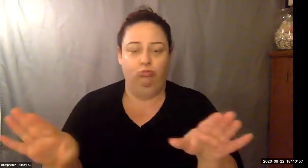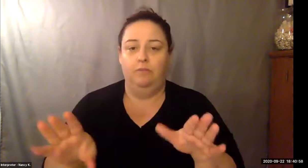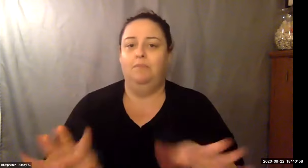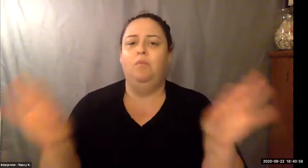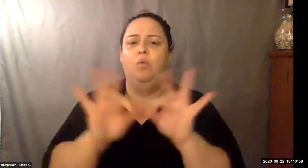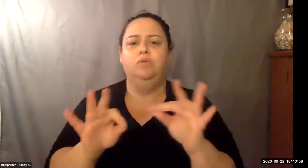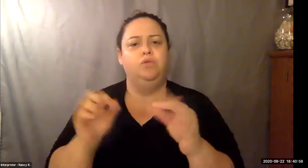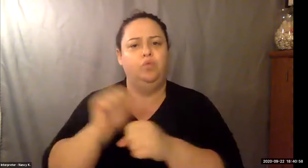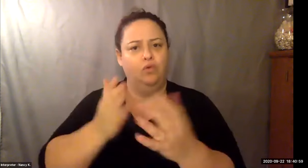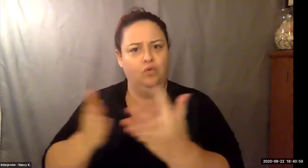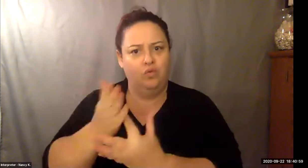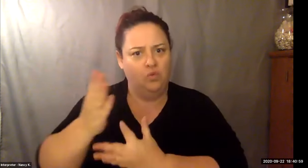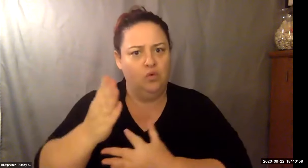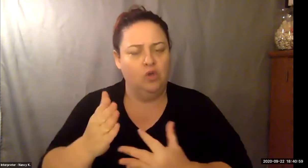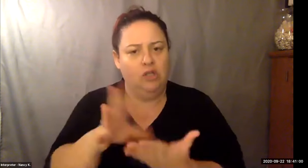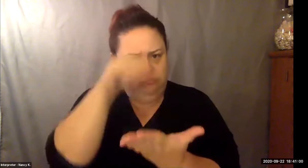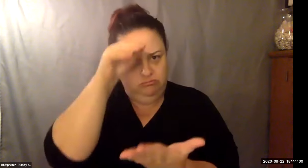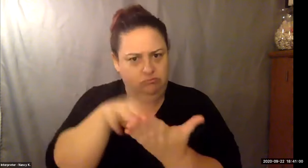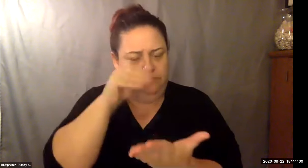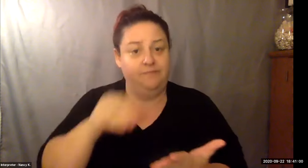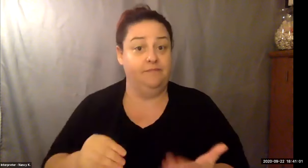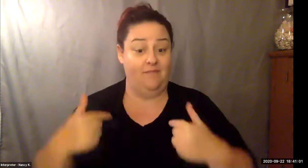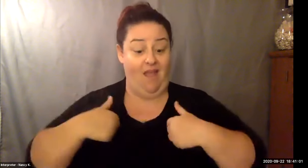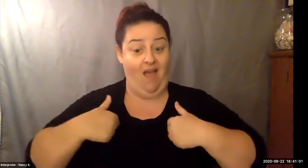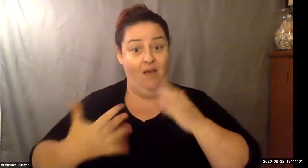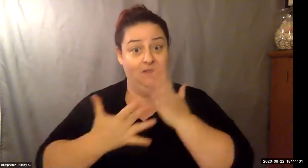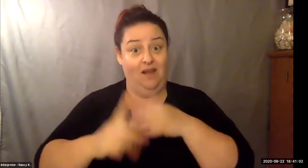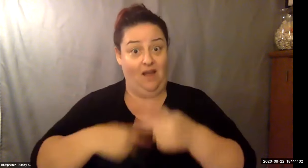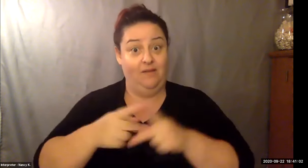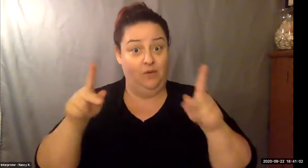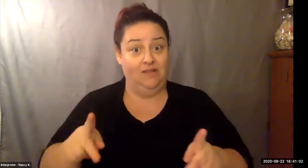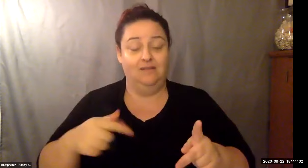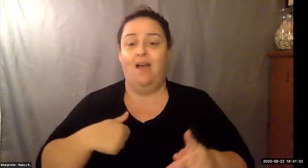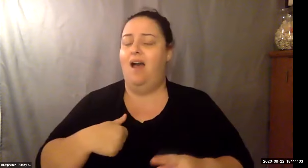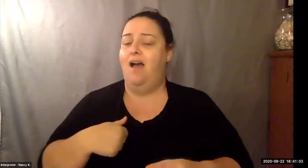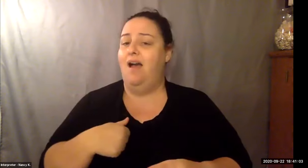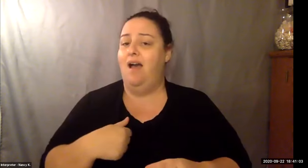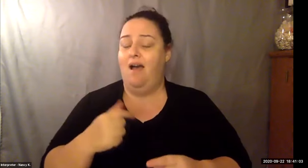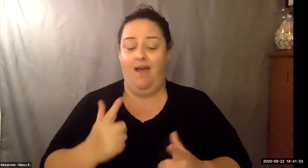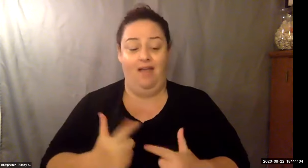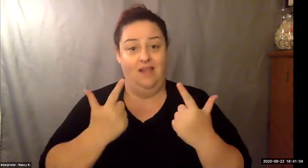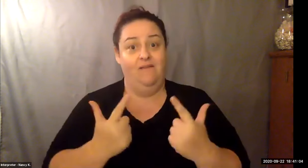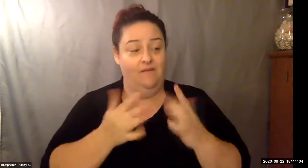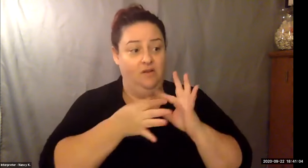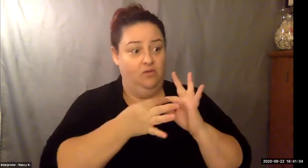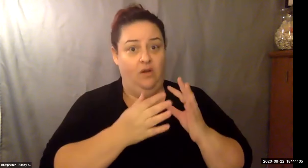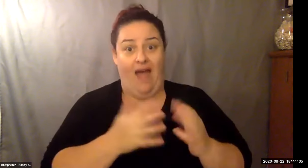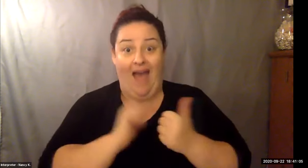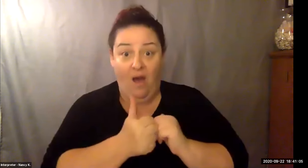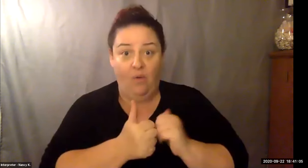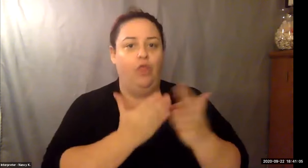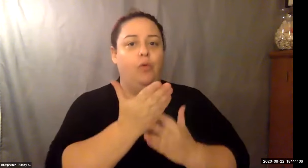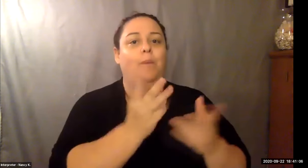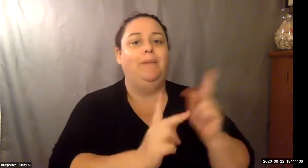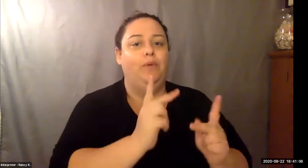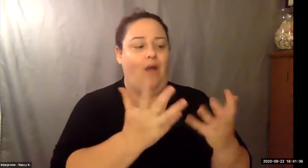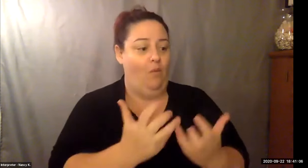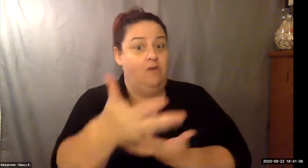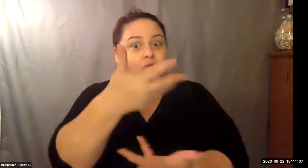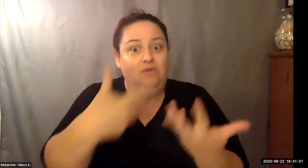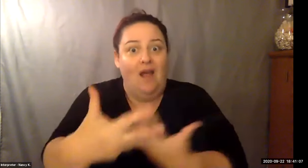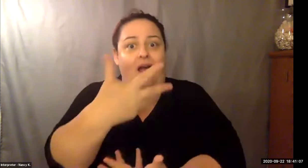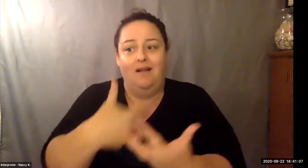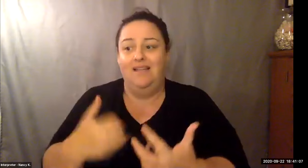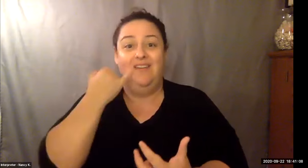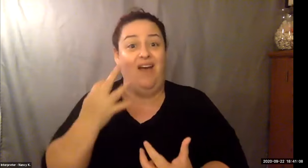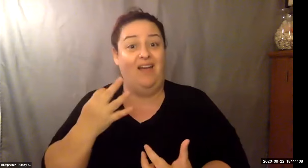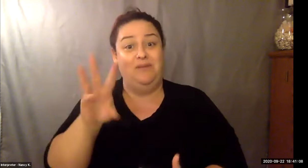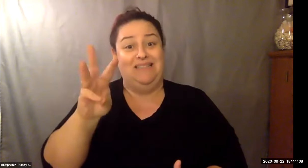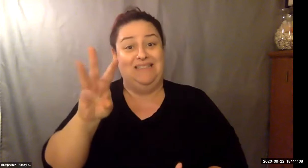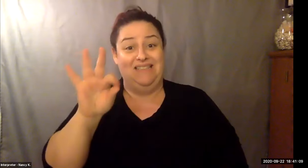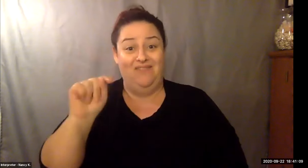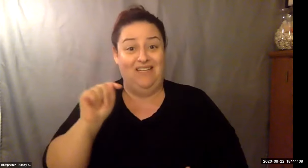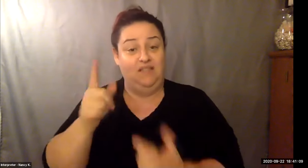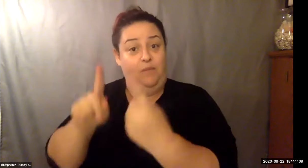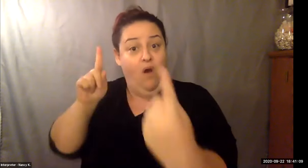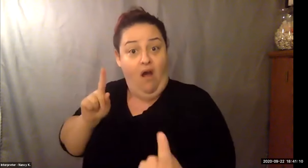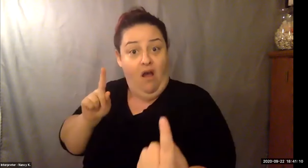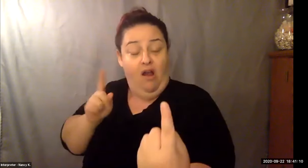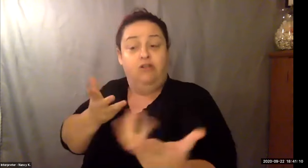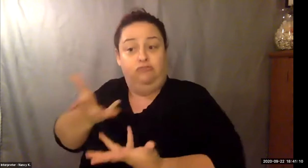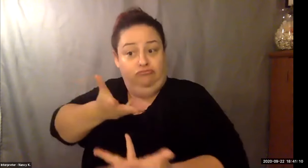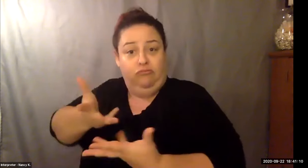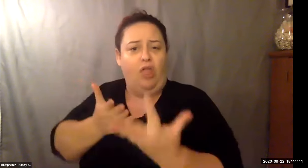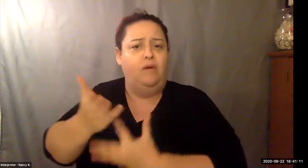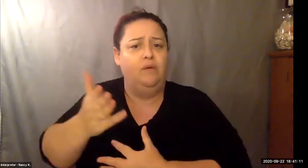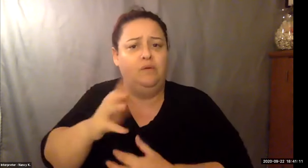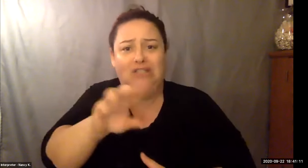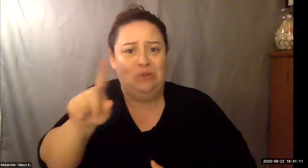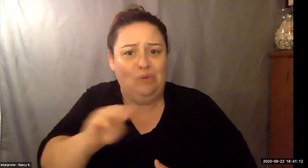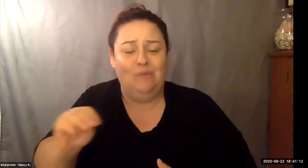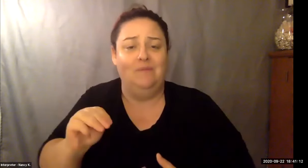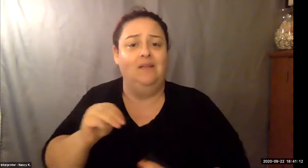Keith Wolling: Learning agility, as I said, continue to learn every day. I can tell you, I went to work every day and it was something if I didn't learn something, I would say, Why didn't I pick up something new today. Over the years, influence, you have an influence on a lot of people